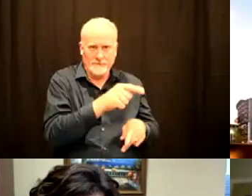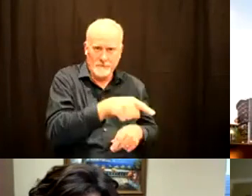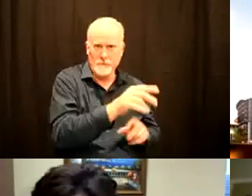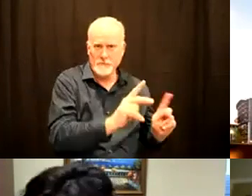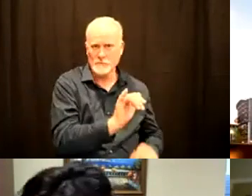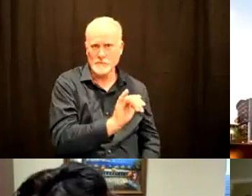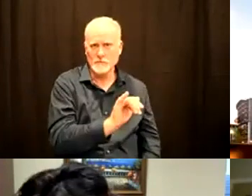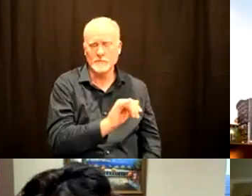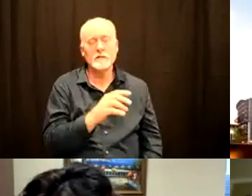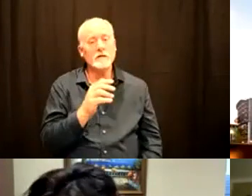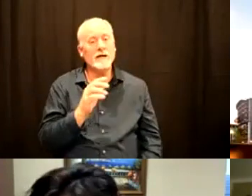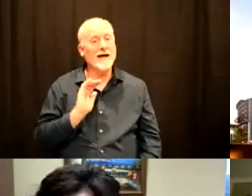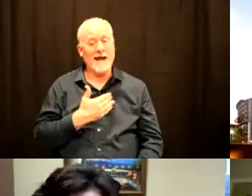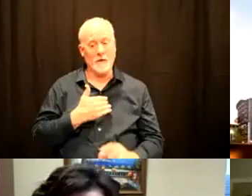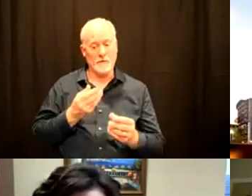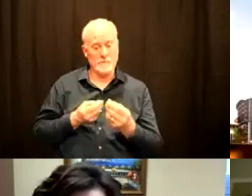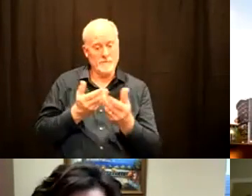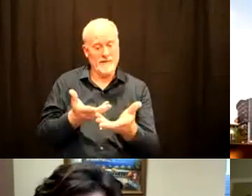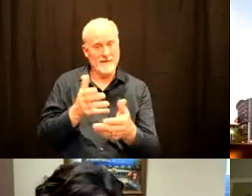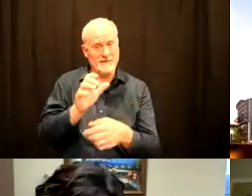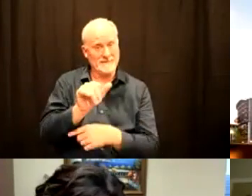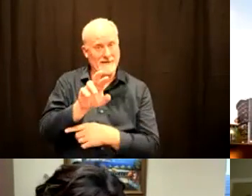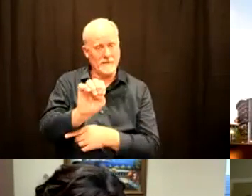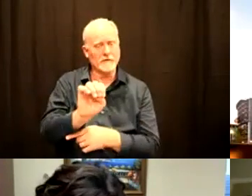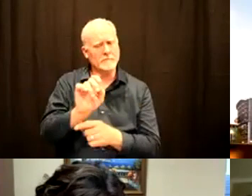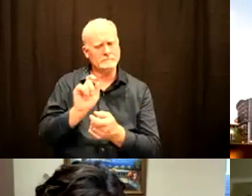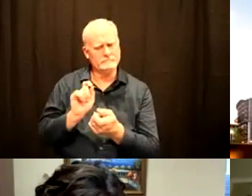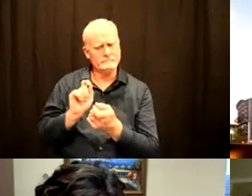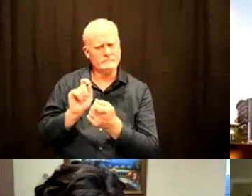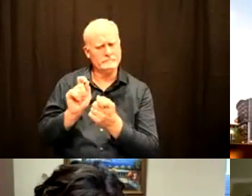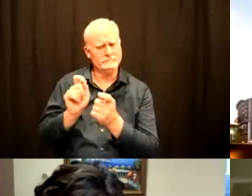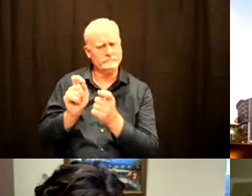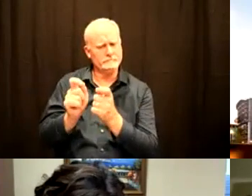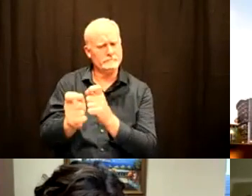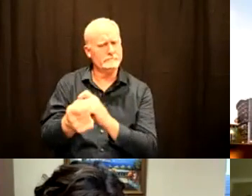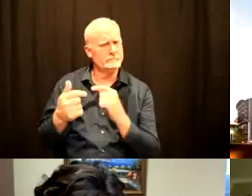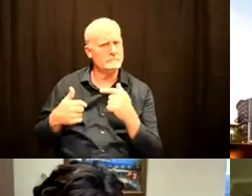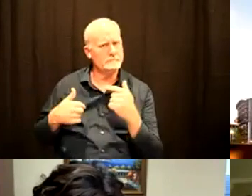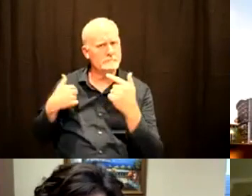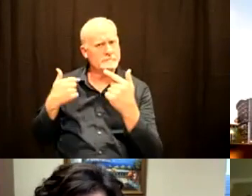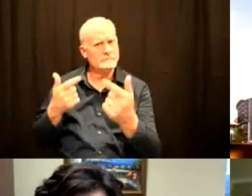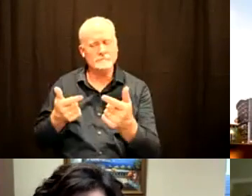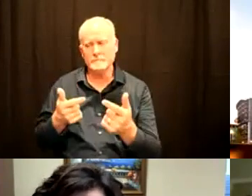it's evolved of how we've managed patients it's evolved that we many cases avoid intubation uh